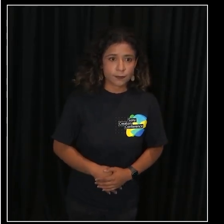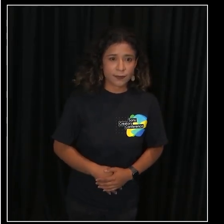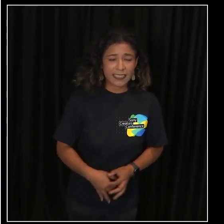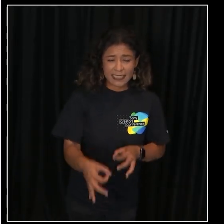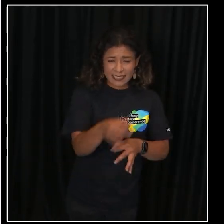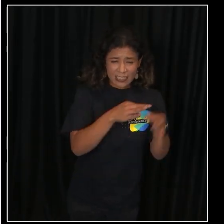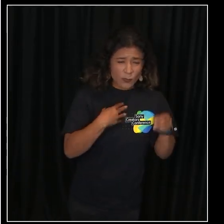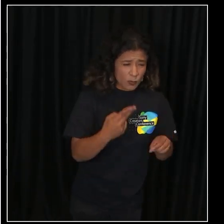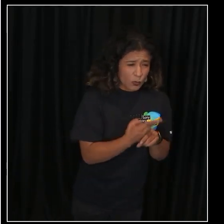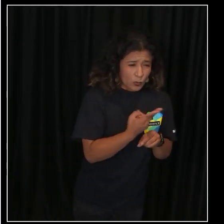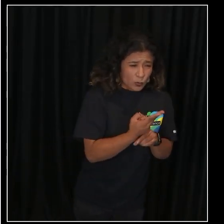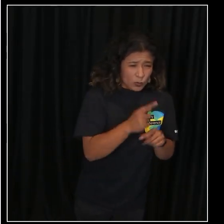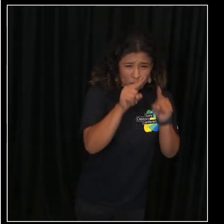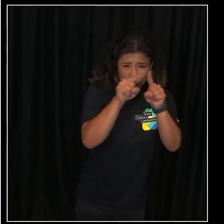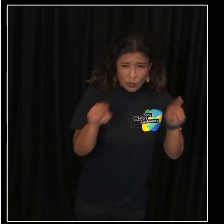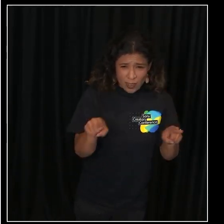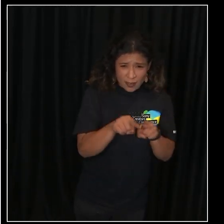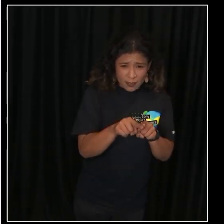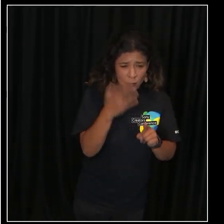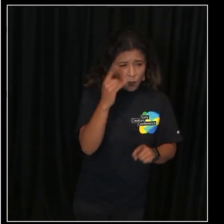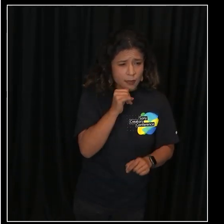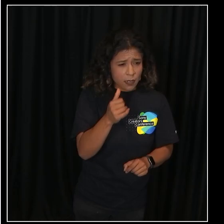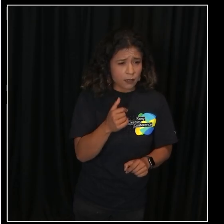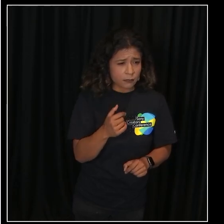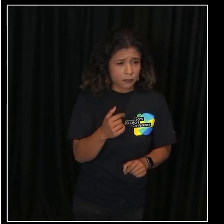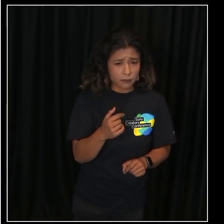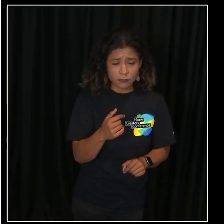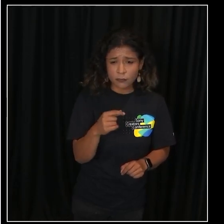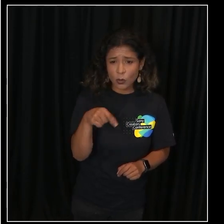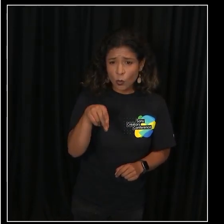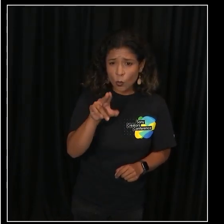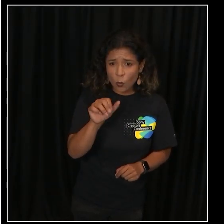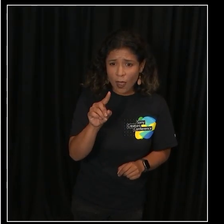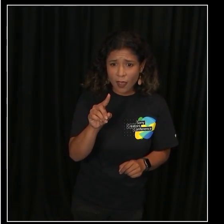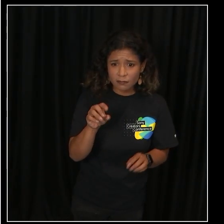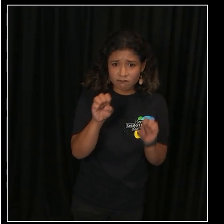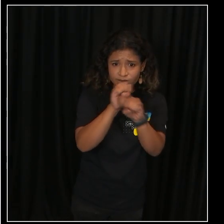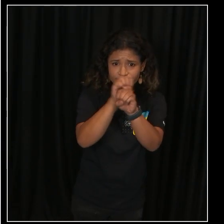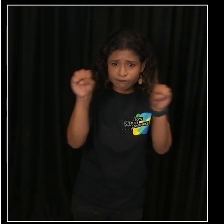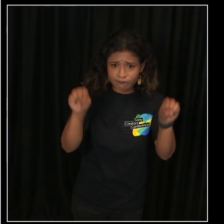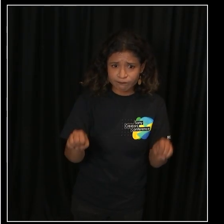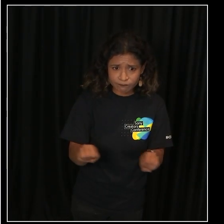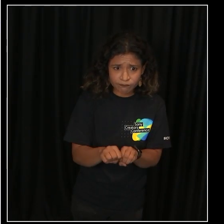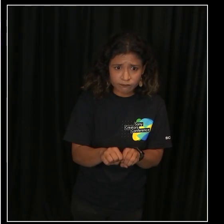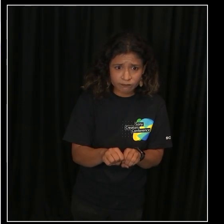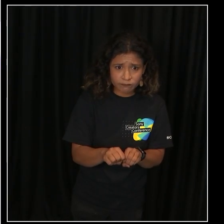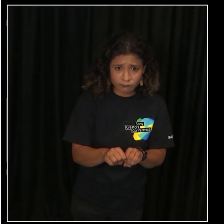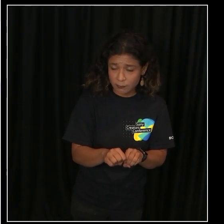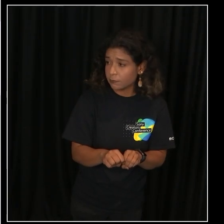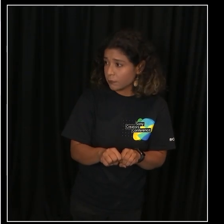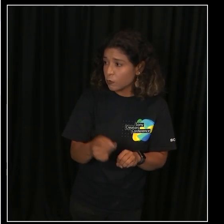we could actually do this whole thing with quads? And that's the results you see here, where at a low resolution,